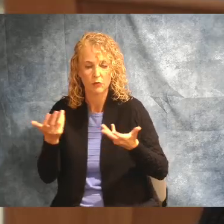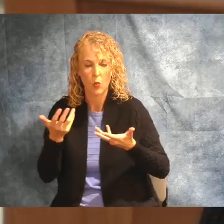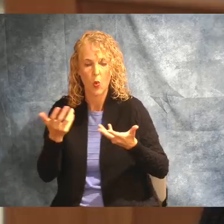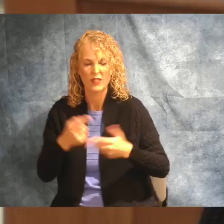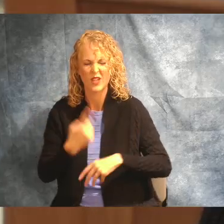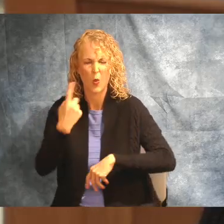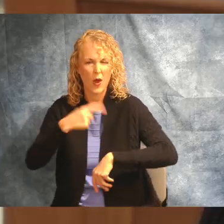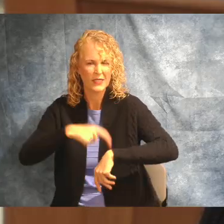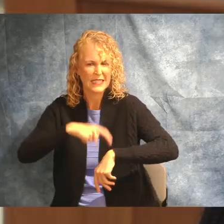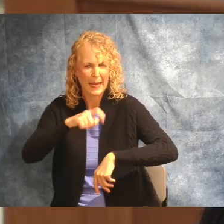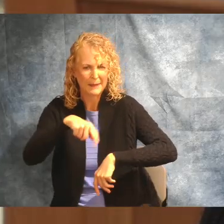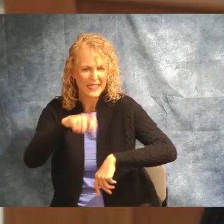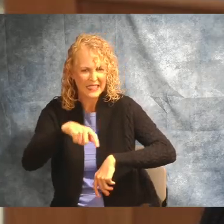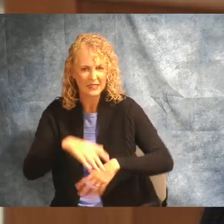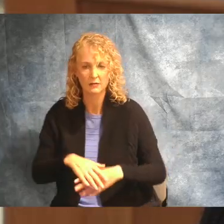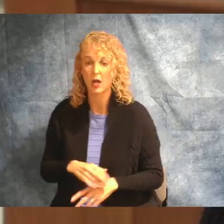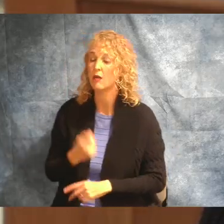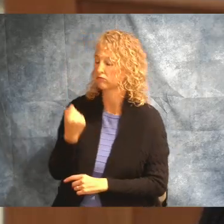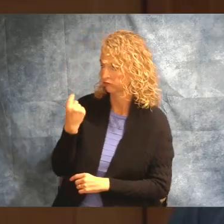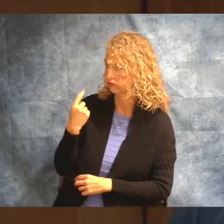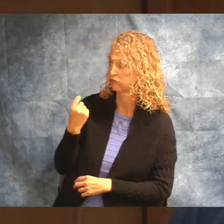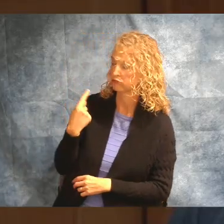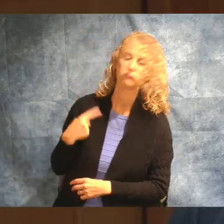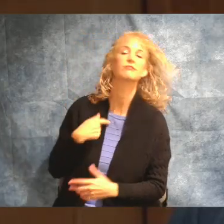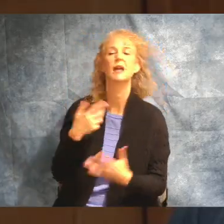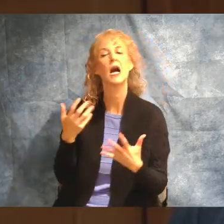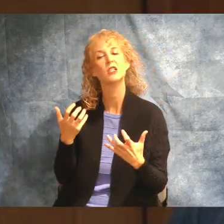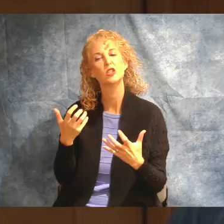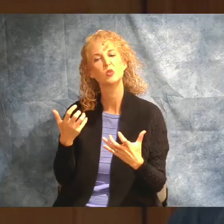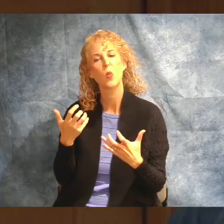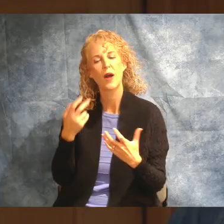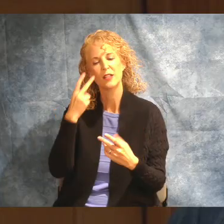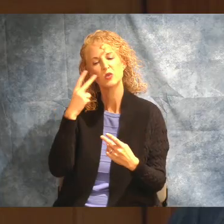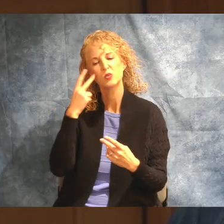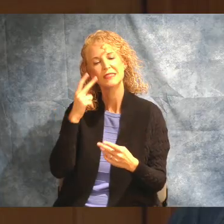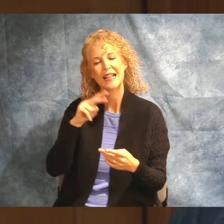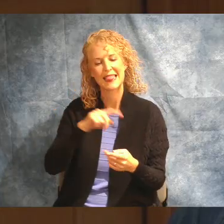that help? Yeah. I Yeah. I just wanted to kind of put some stories behind the dollars. It's hard.